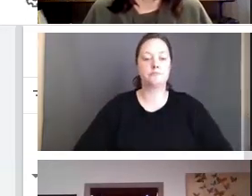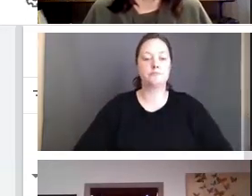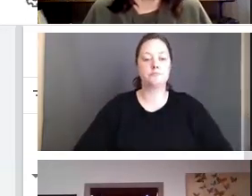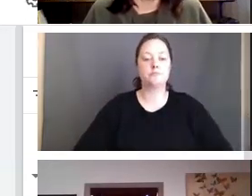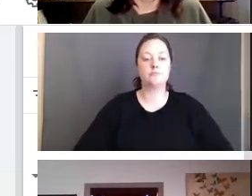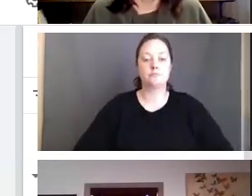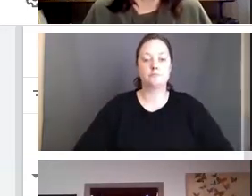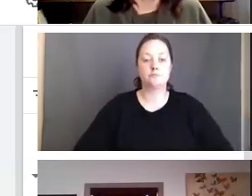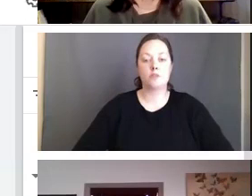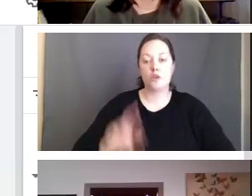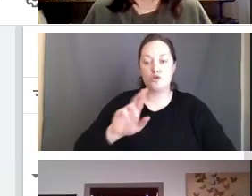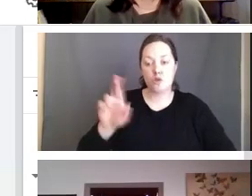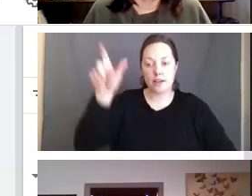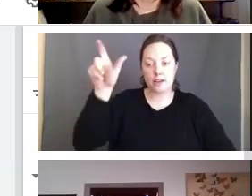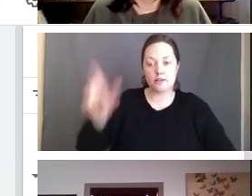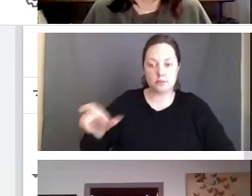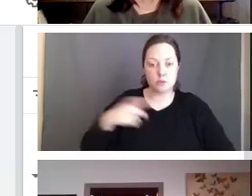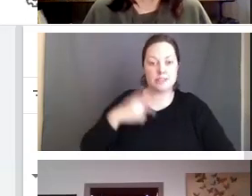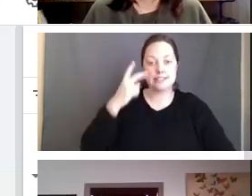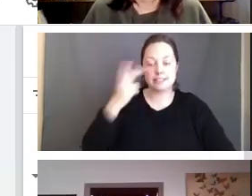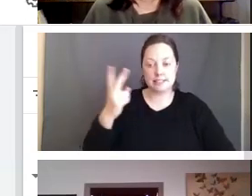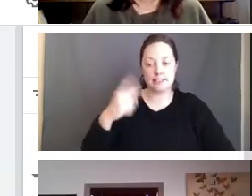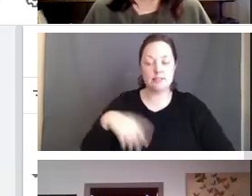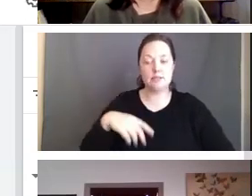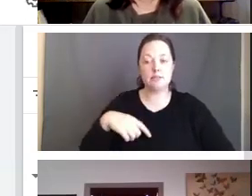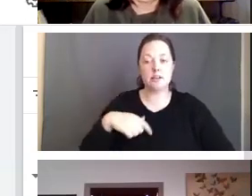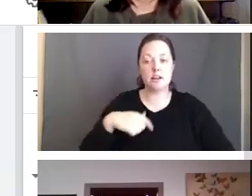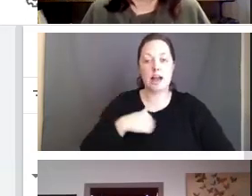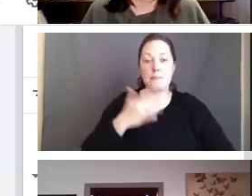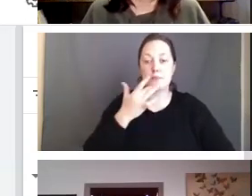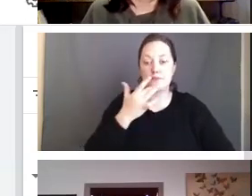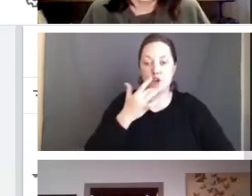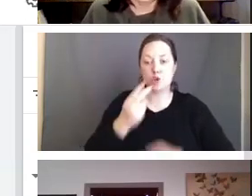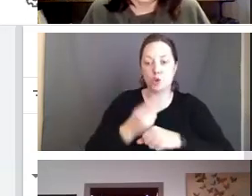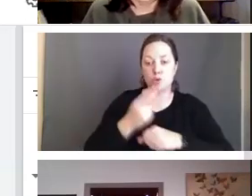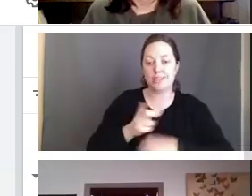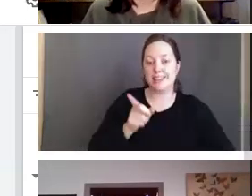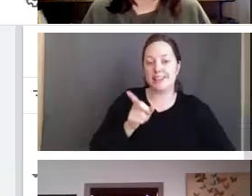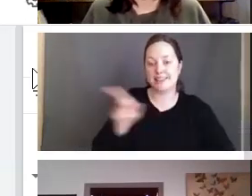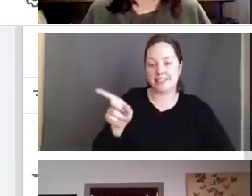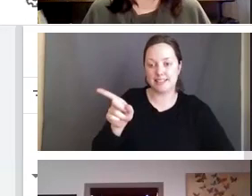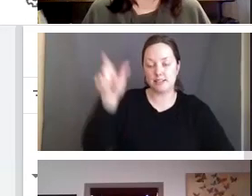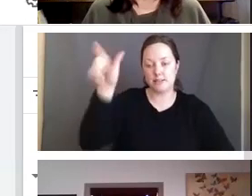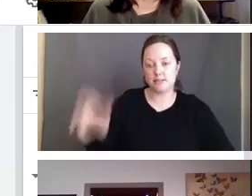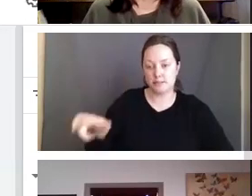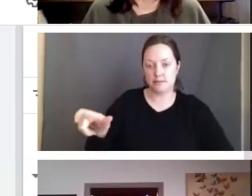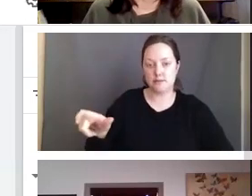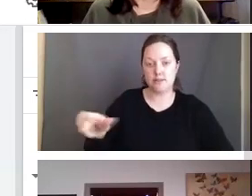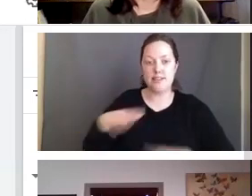Can be used to illustrate location of certain places or routes in terms of being a portfolio